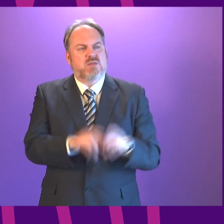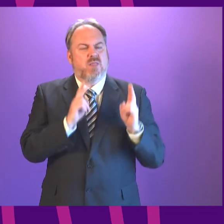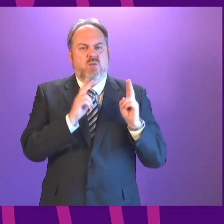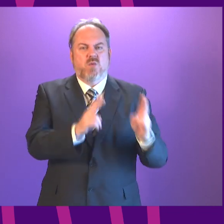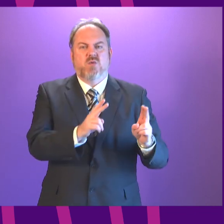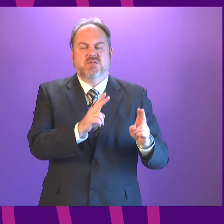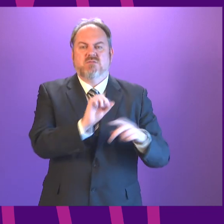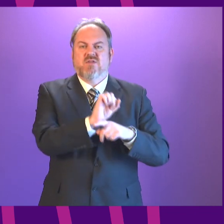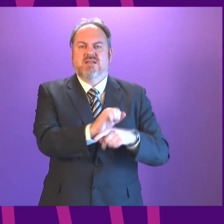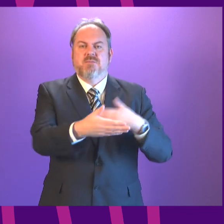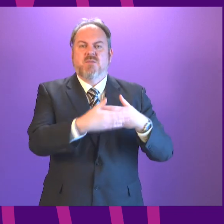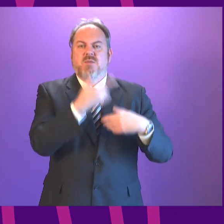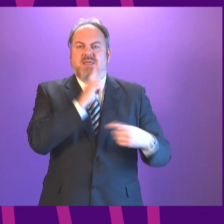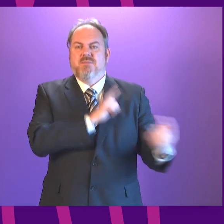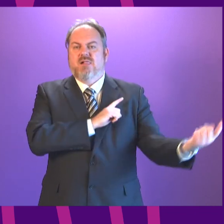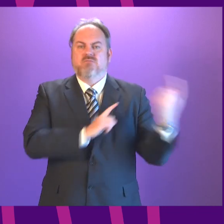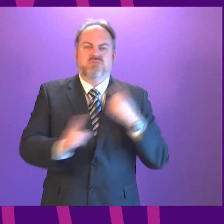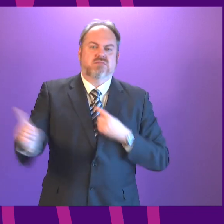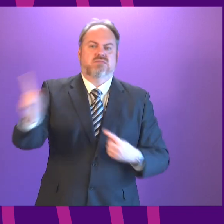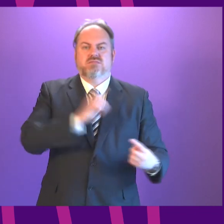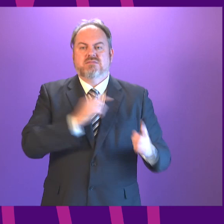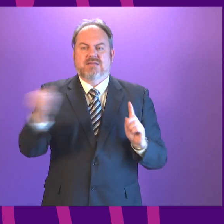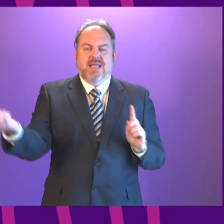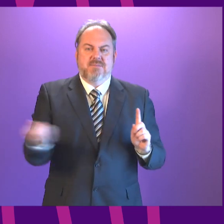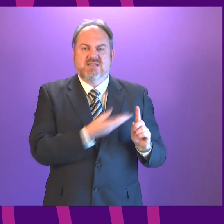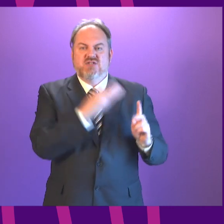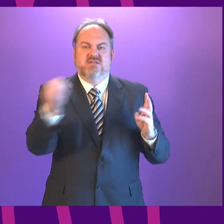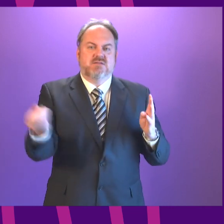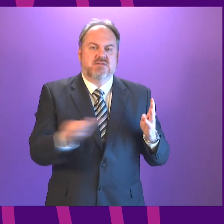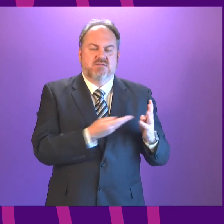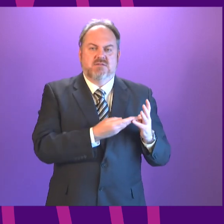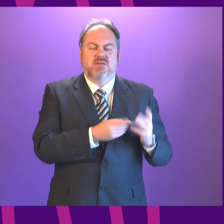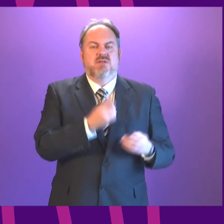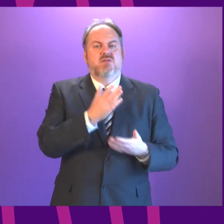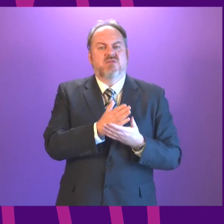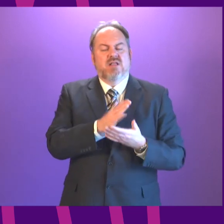a spike in Covid-19 admissions. Can the First Minister provide the Parliament with an update